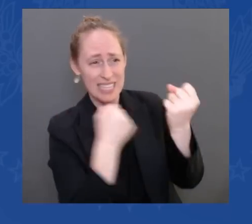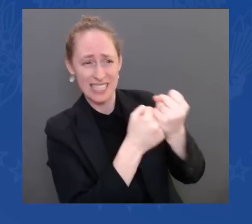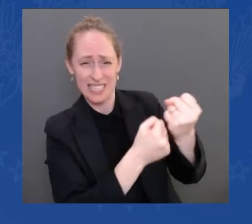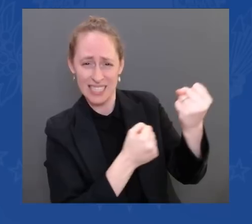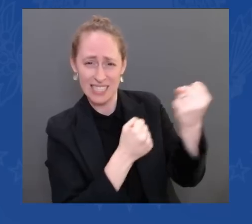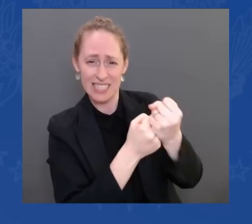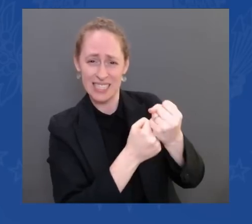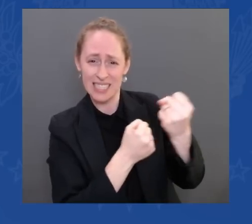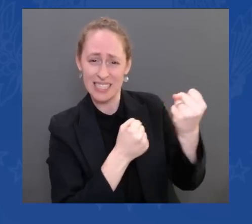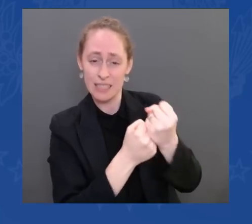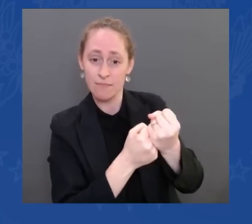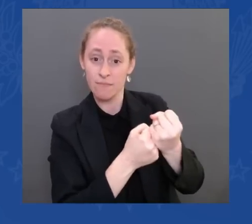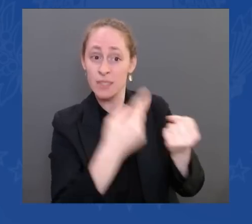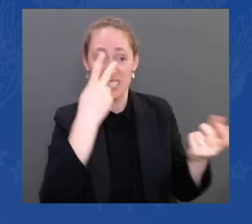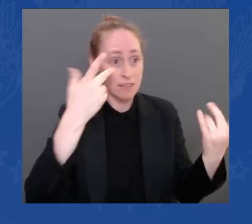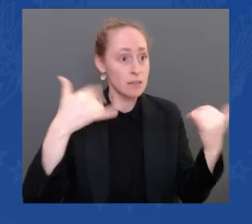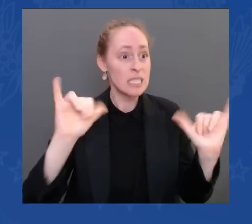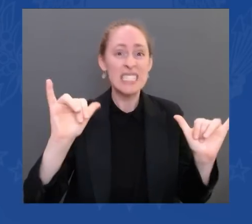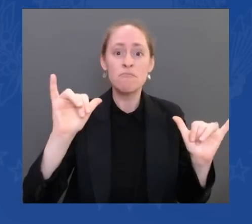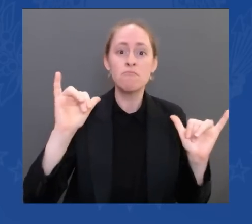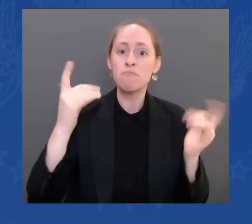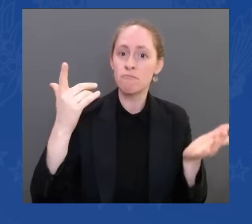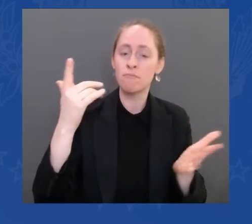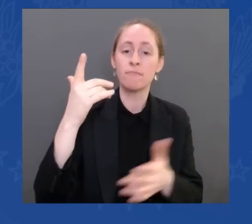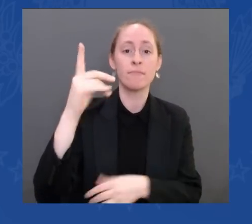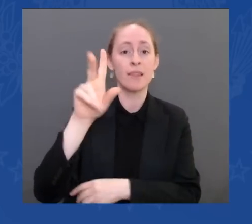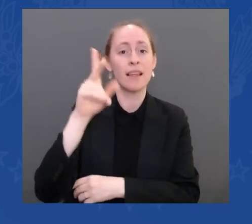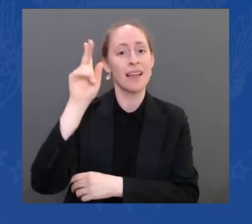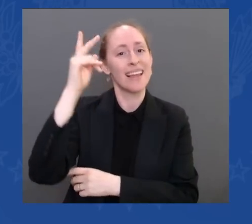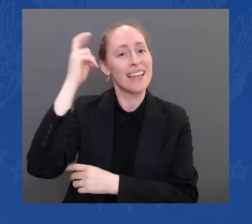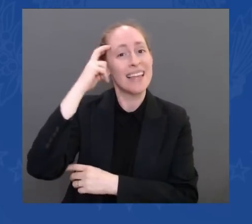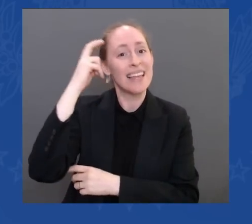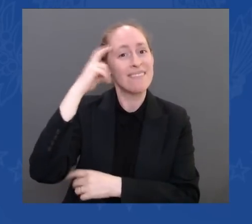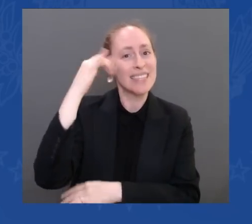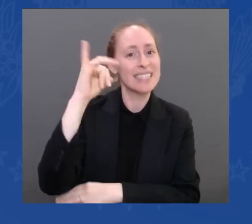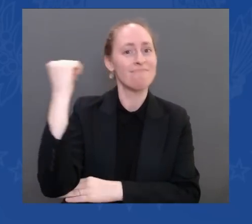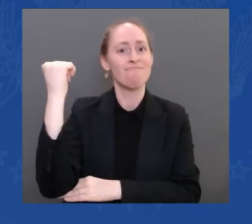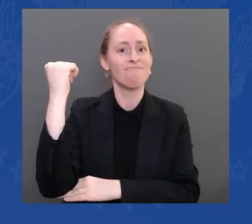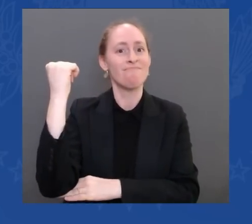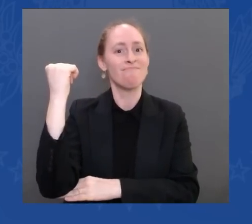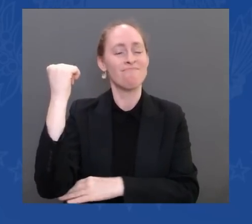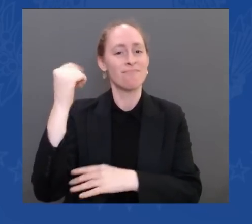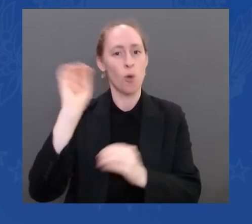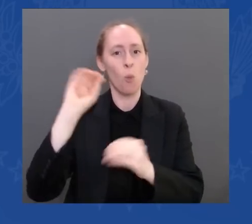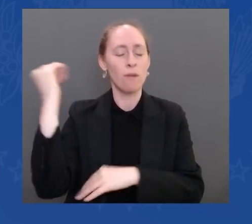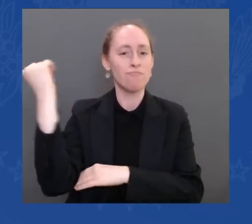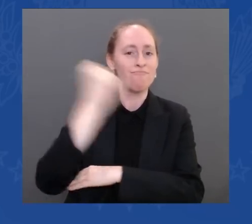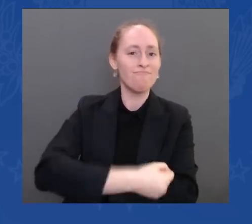to replace what we've sent to Ukraine. As I said from the beginning, this fight is not going to be cheap,